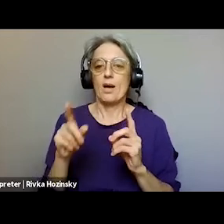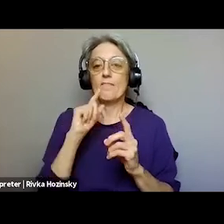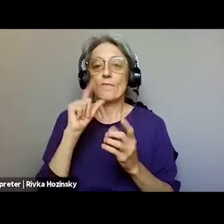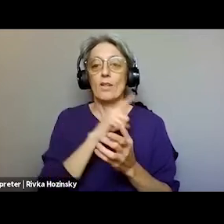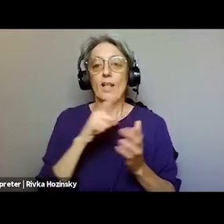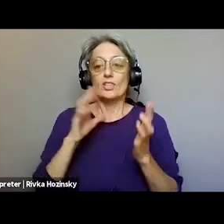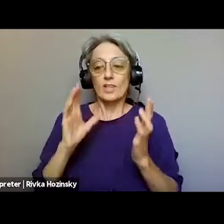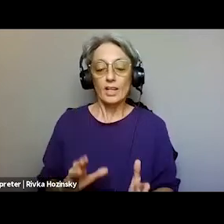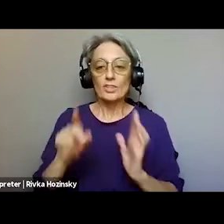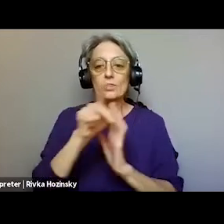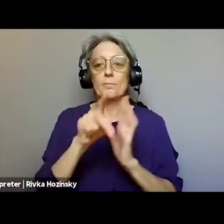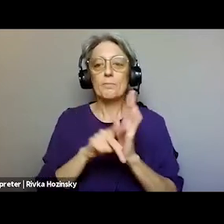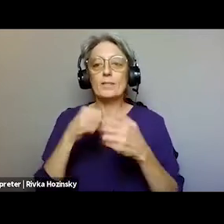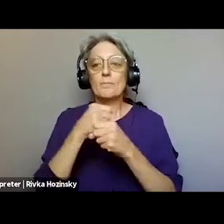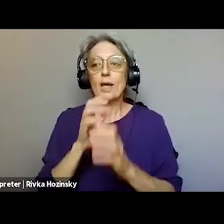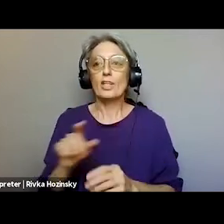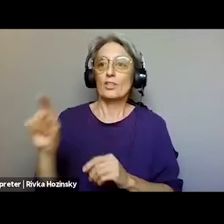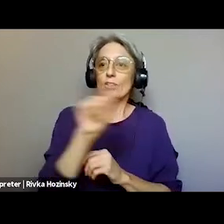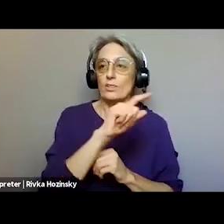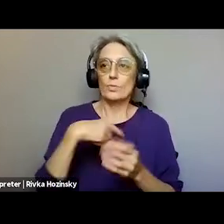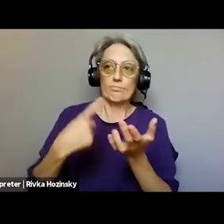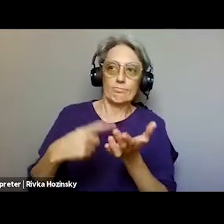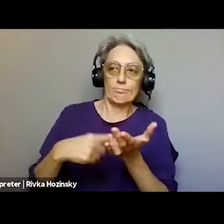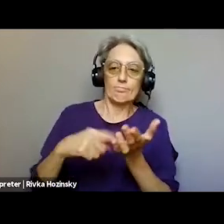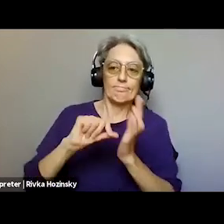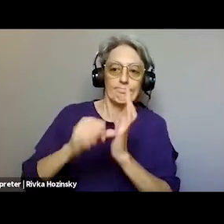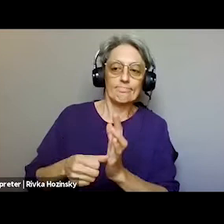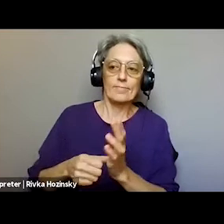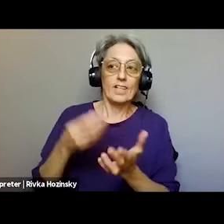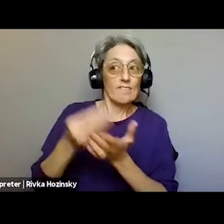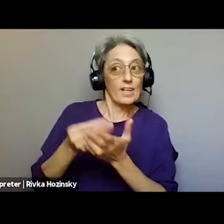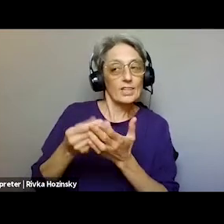stressing the financial benefit of universal prenatal care programs and interventions